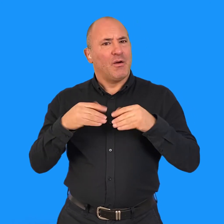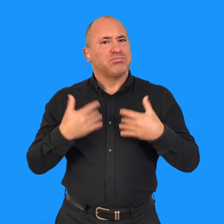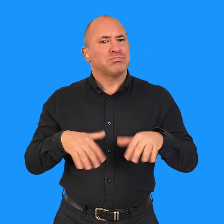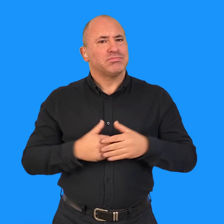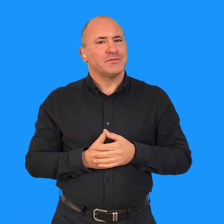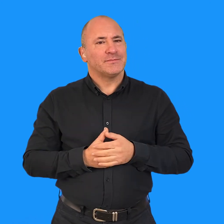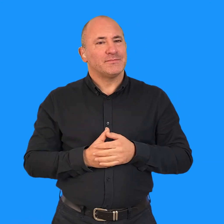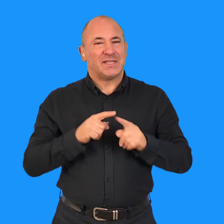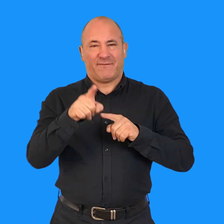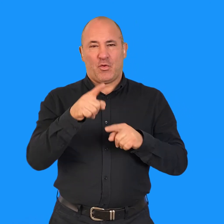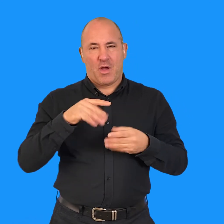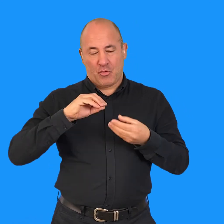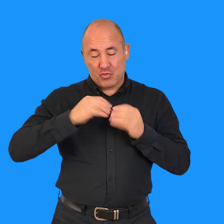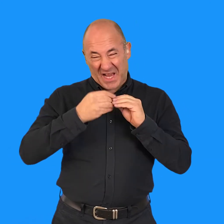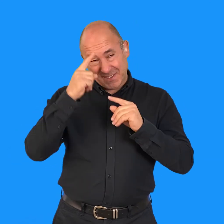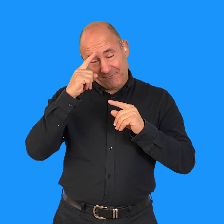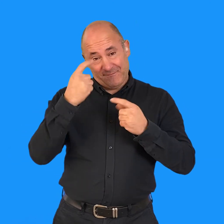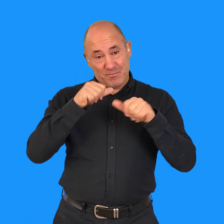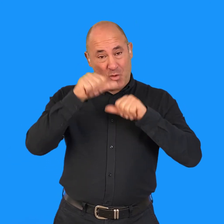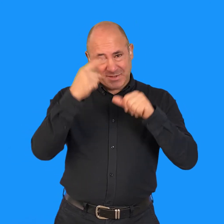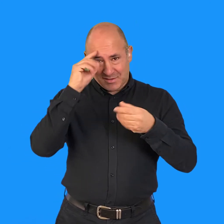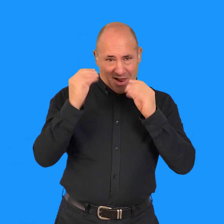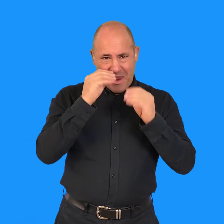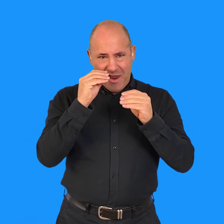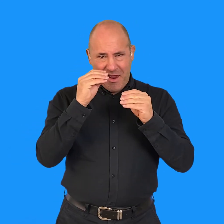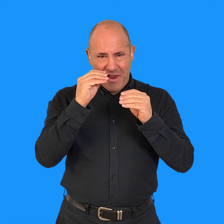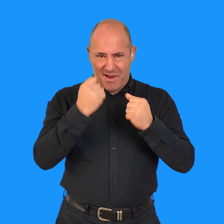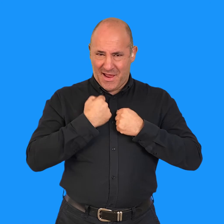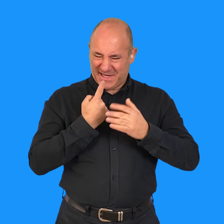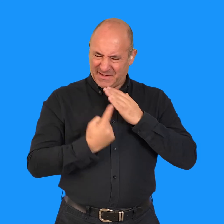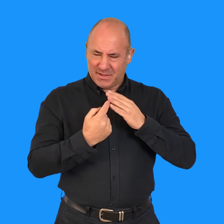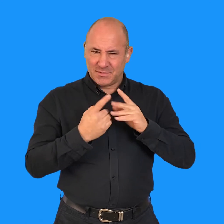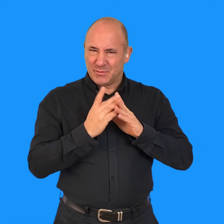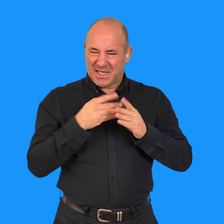If you're in a creative process, that is quite individual, that is quite self-led.